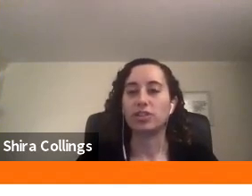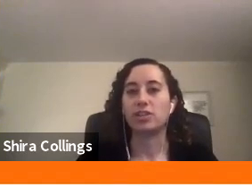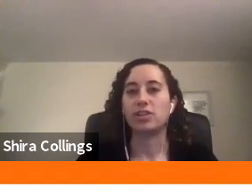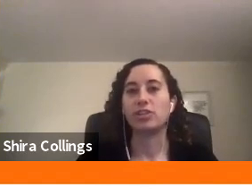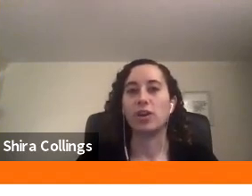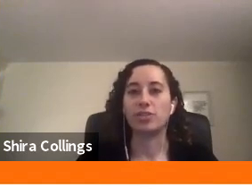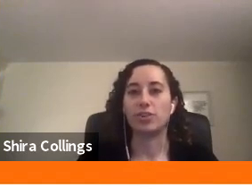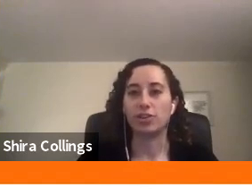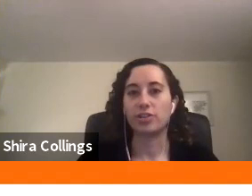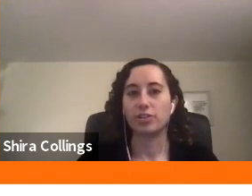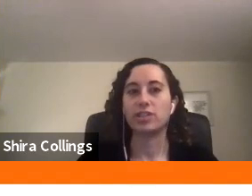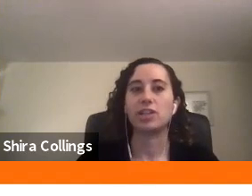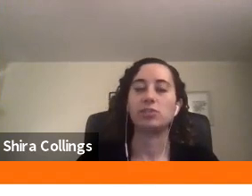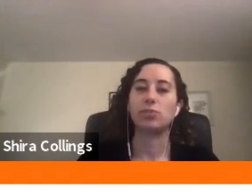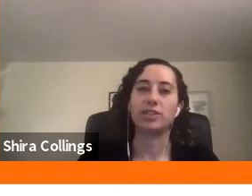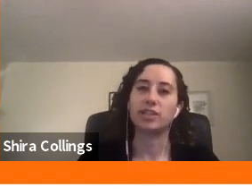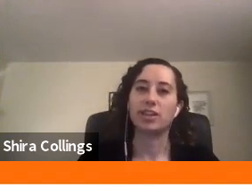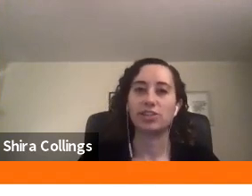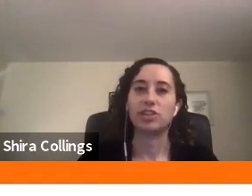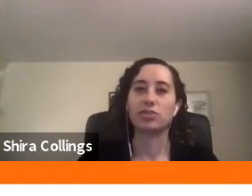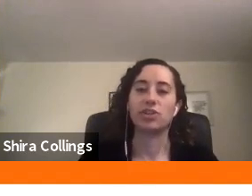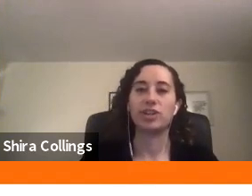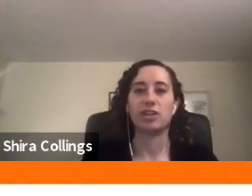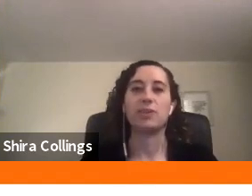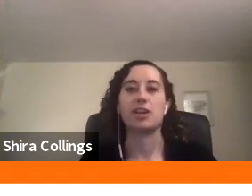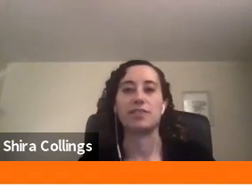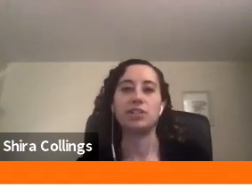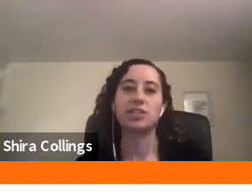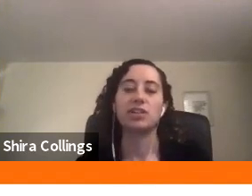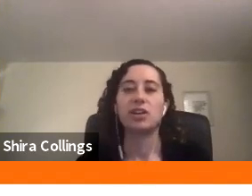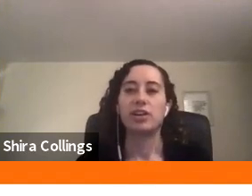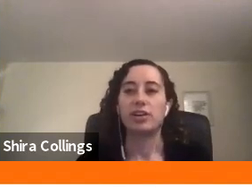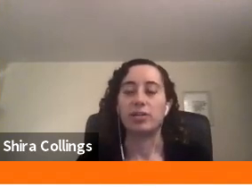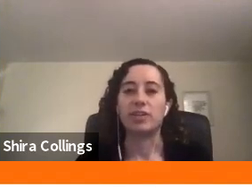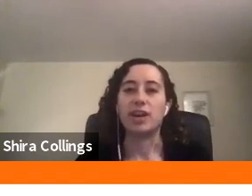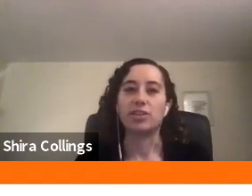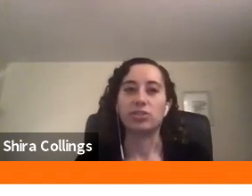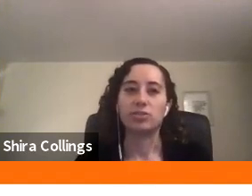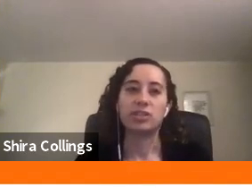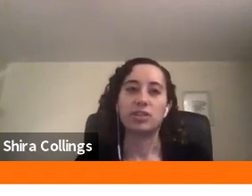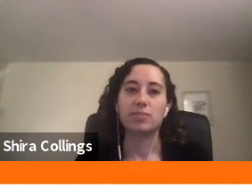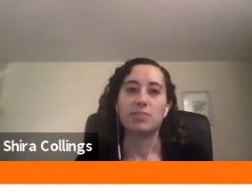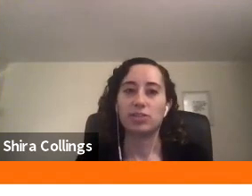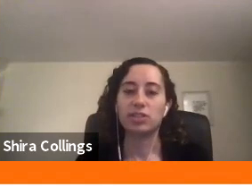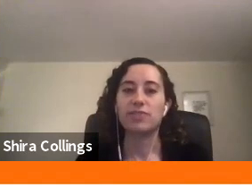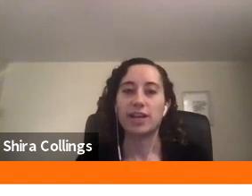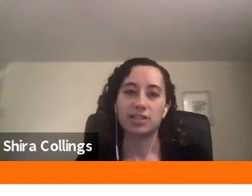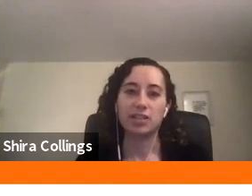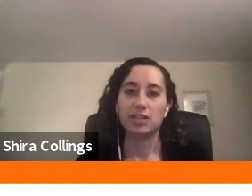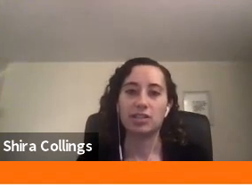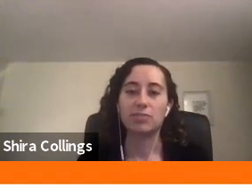some more statistics on that. Over one half of teenage girls and nearly one-third of teenage boys engage in disordered eating behaviors.